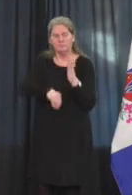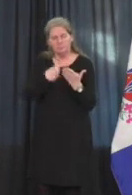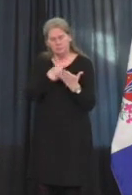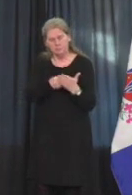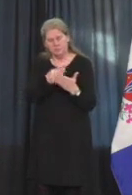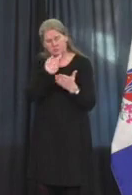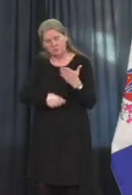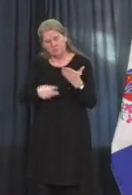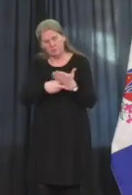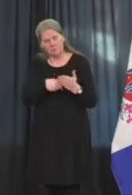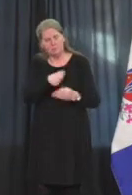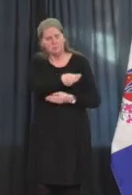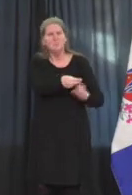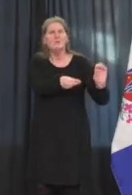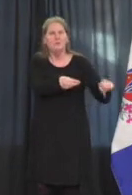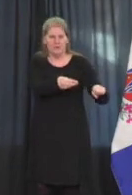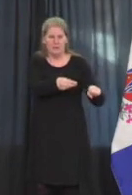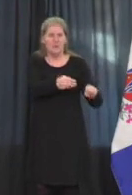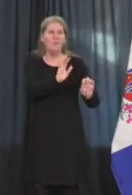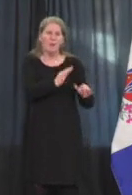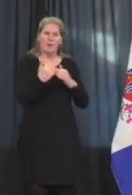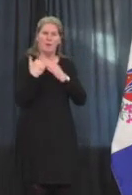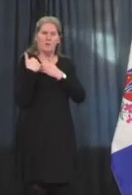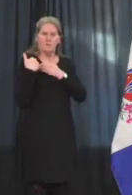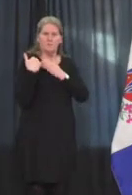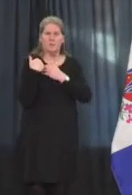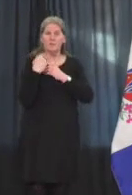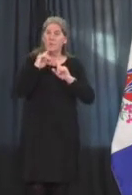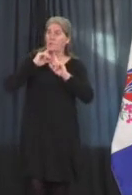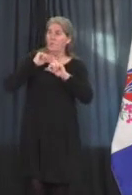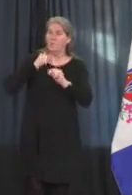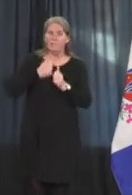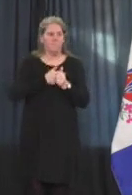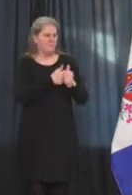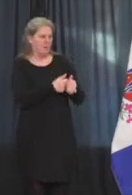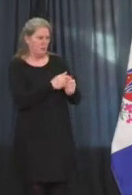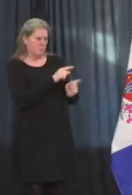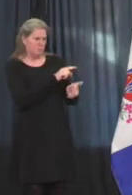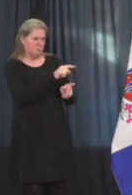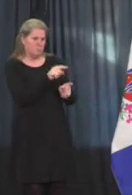RESPONSIBLE FOR ENFORCEMENT OF THESE ORDERS, WHICH INCLUDE THE